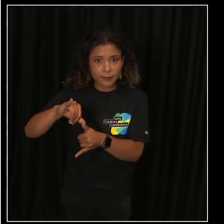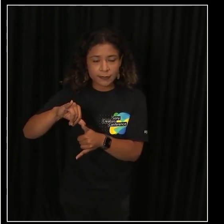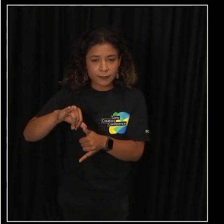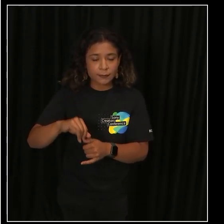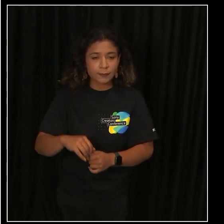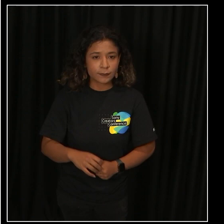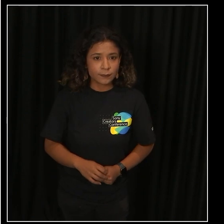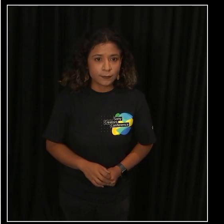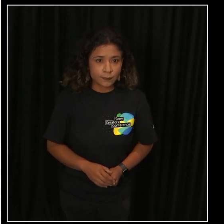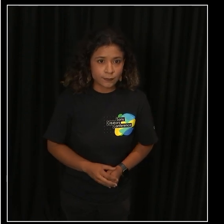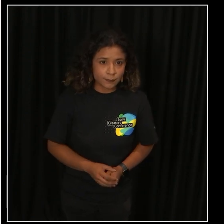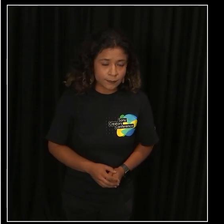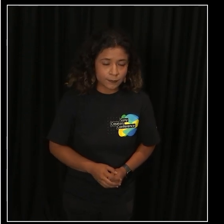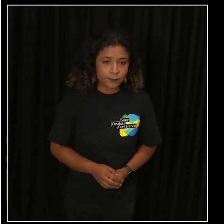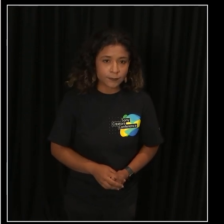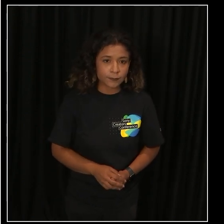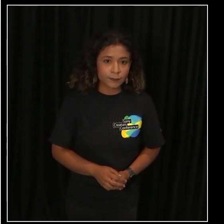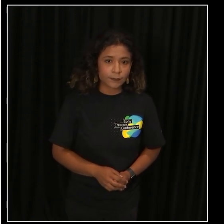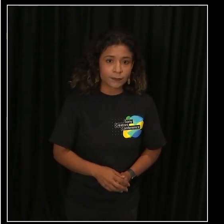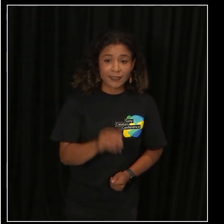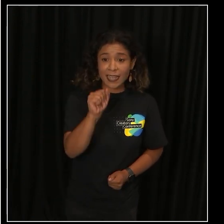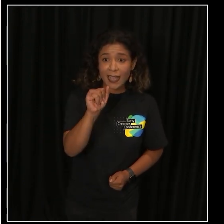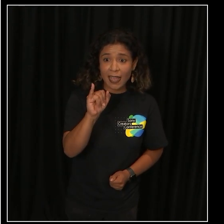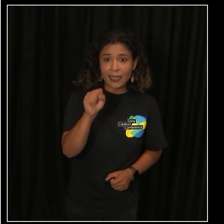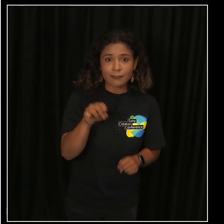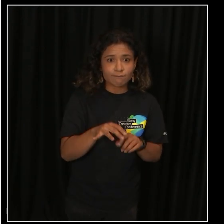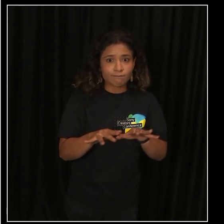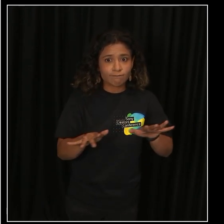Aerosol distribution can be freely layered by altitude